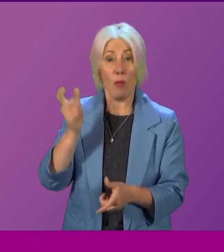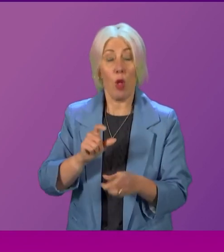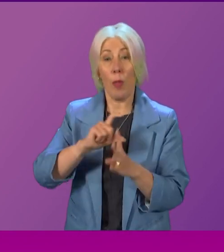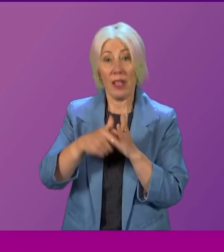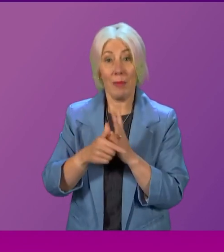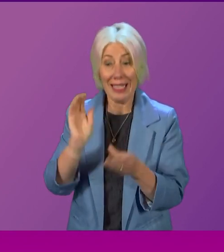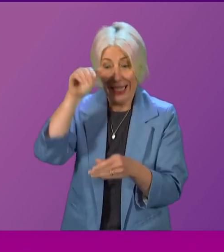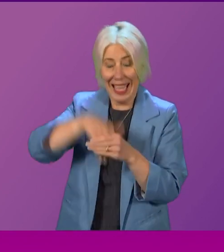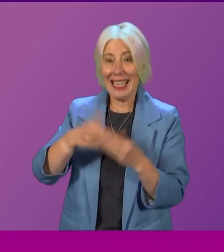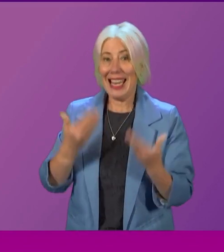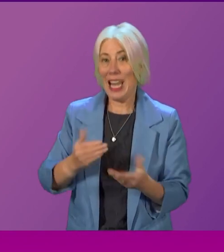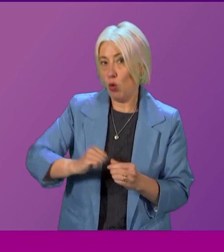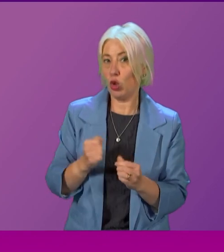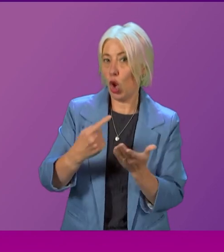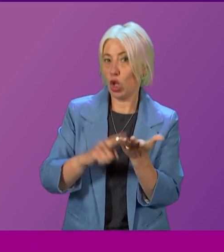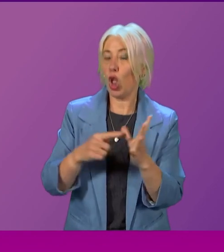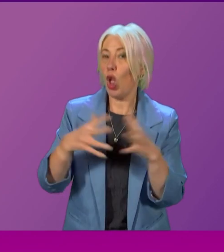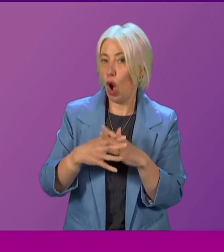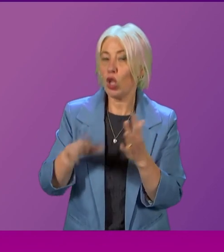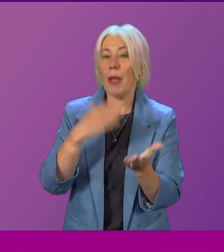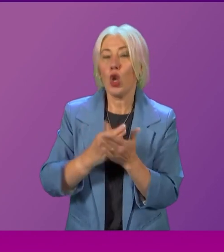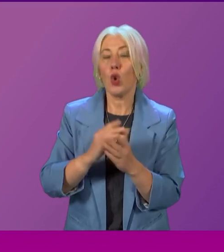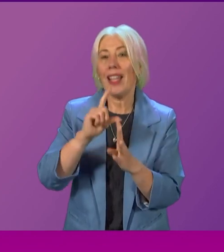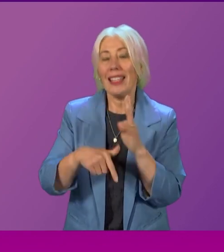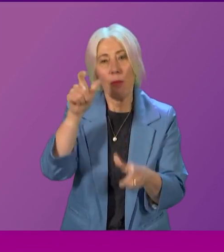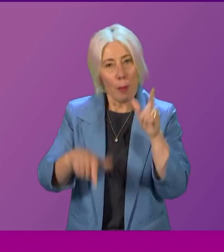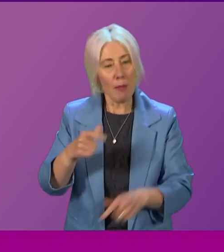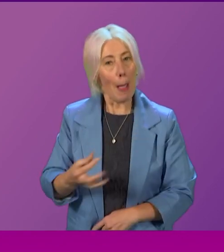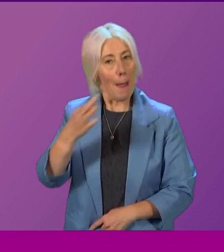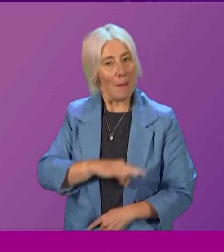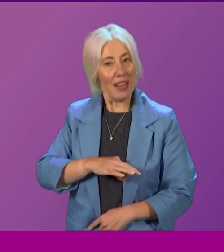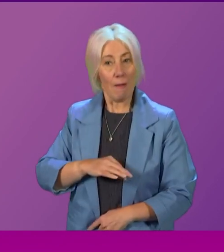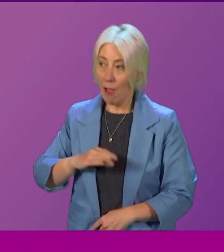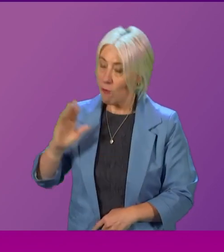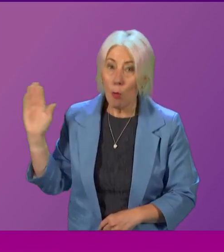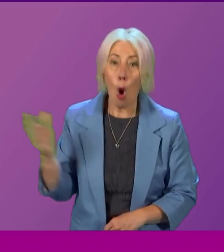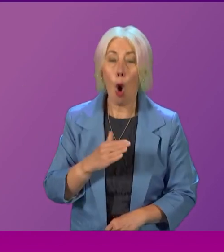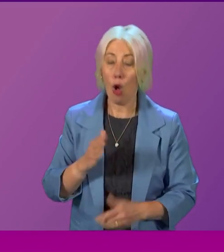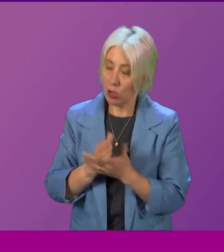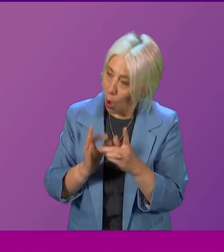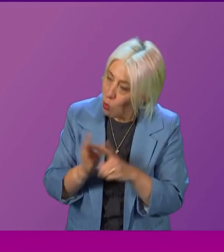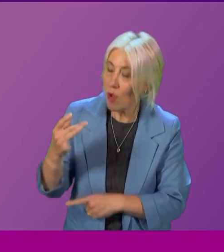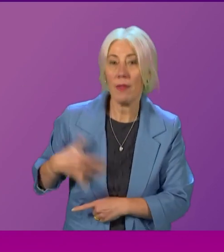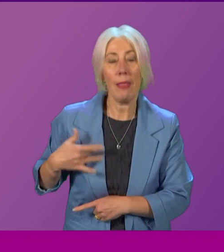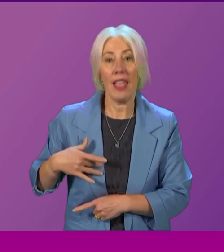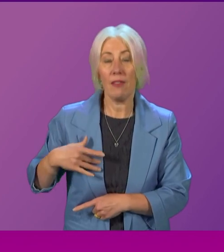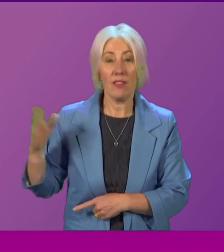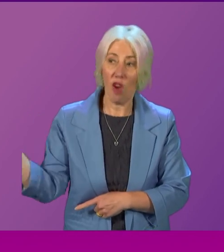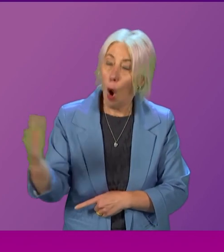We all want to ensure that disabled people benefit from all that we are doing to improve the lives of people and that we achieve equality for all.